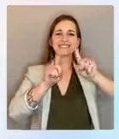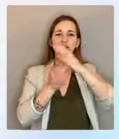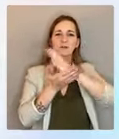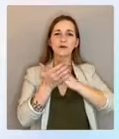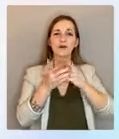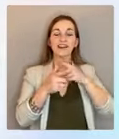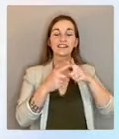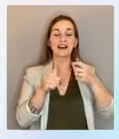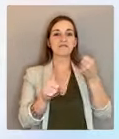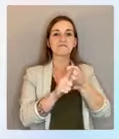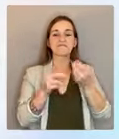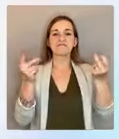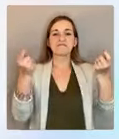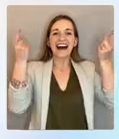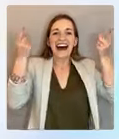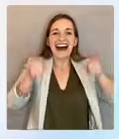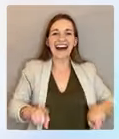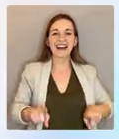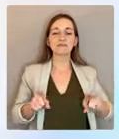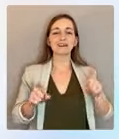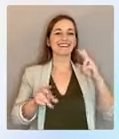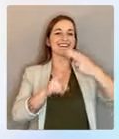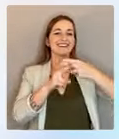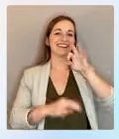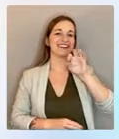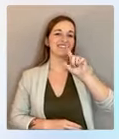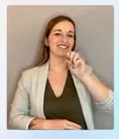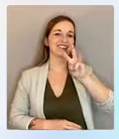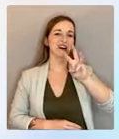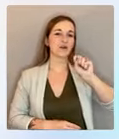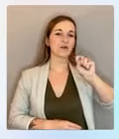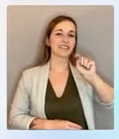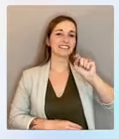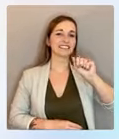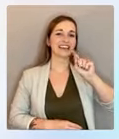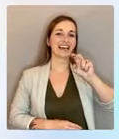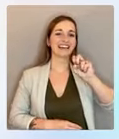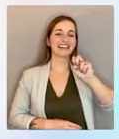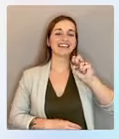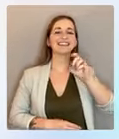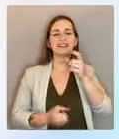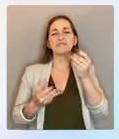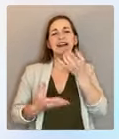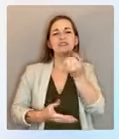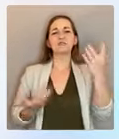there was this magical thing that happened, and that's what I'm going refer to as Flow State. Now, Flow State's something that many of you